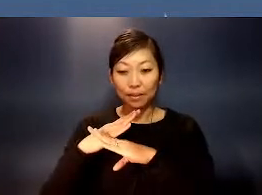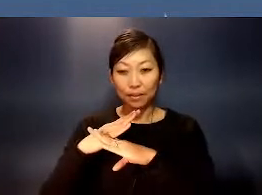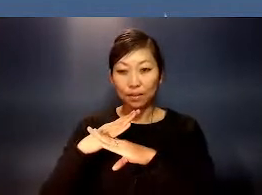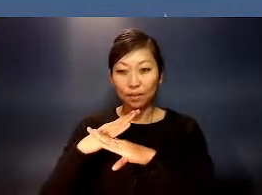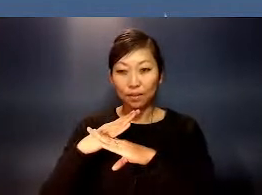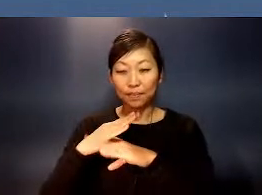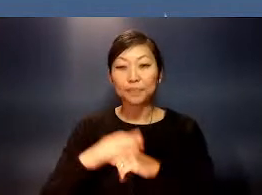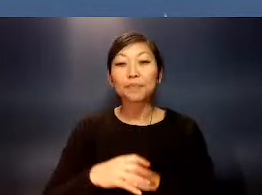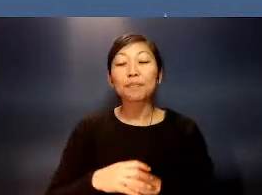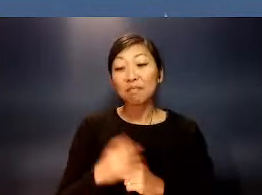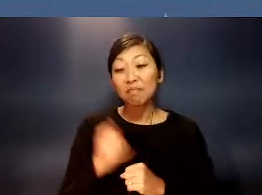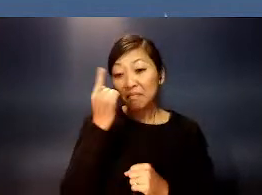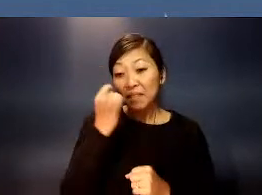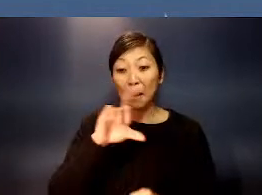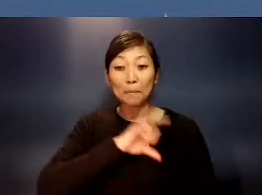VIOLENCE PREVENTION THAT WILL IN FACT SUPPORT ALL OF THE